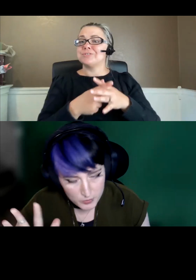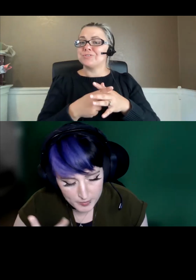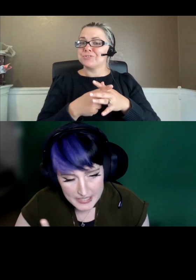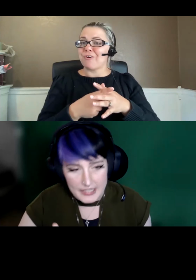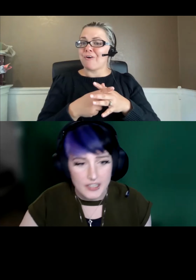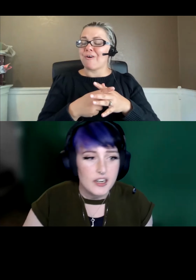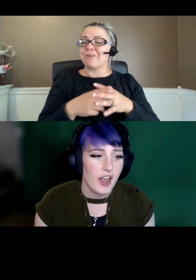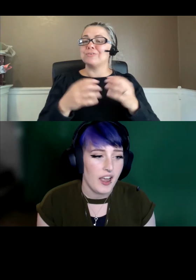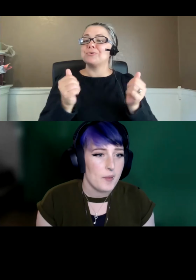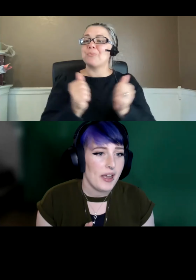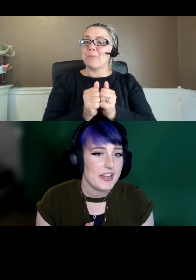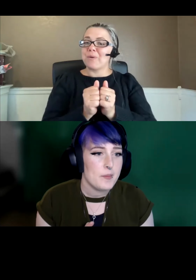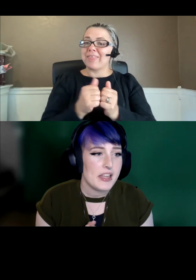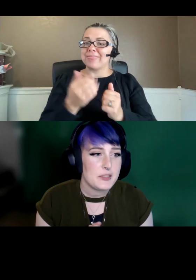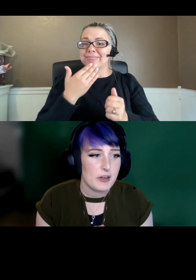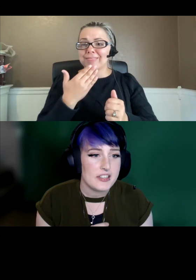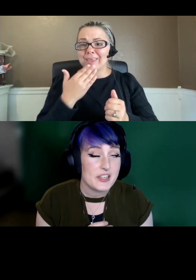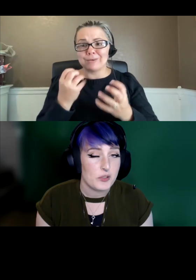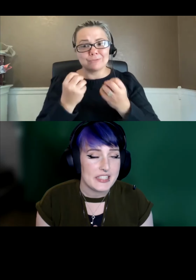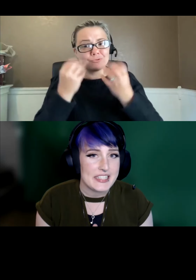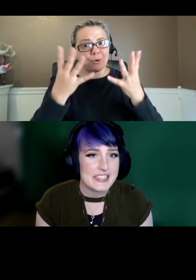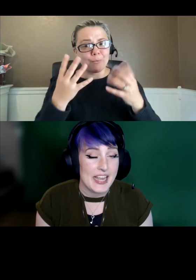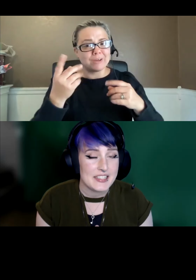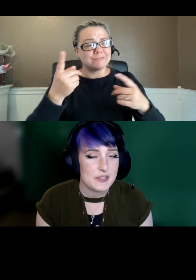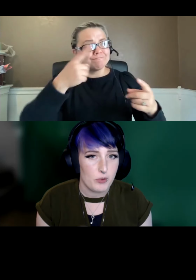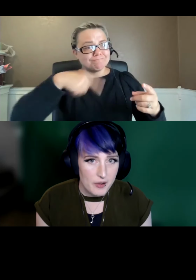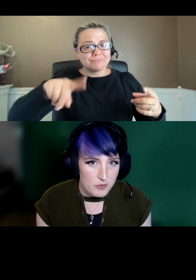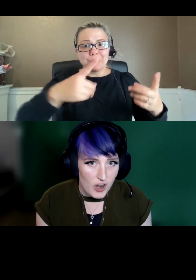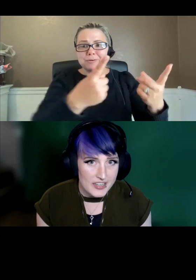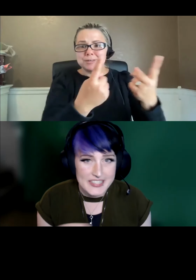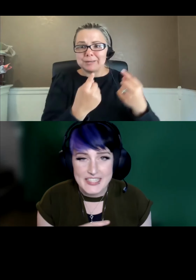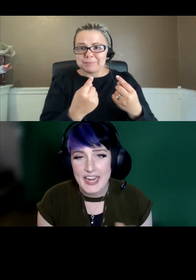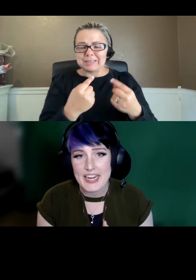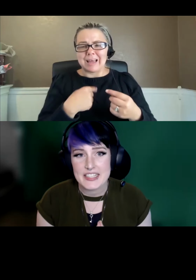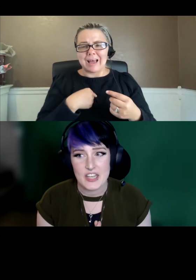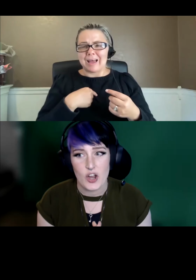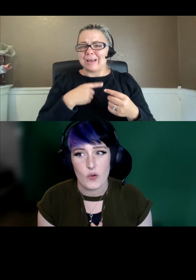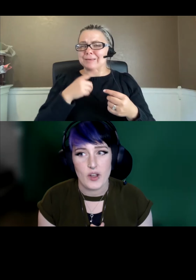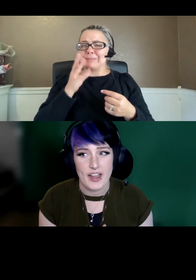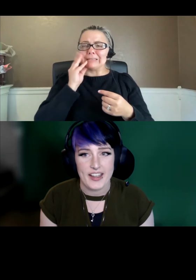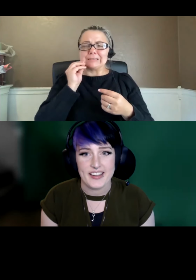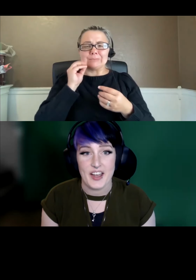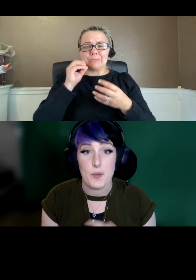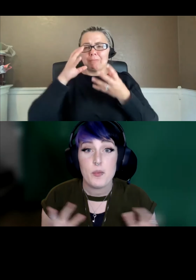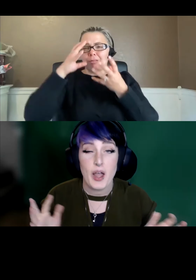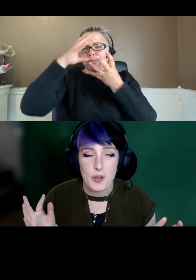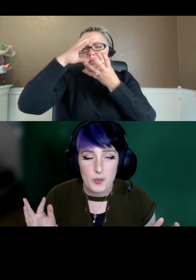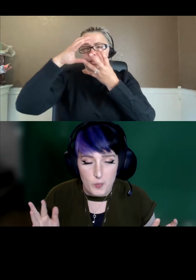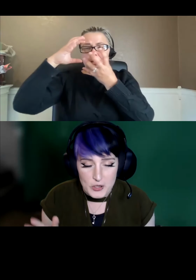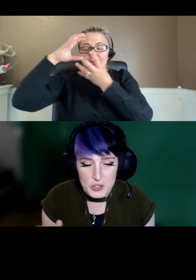so much for being here. I am experiencing really intense brain fog today so I wish